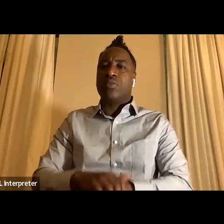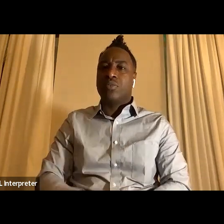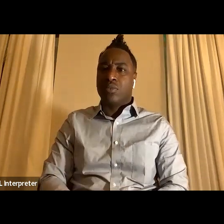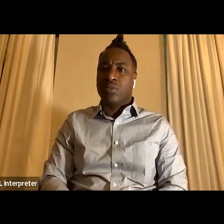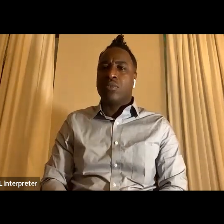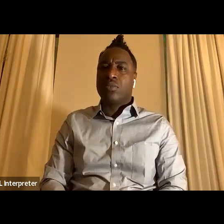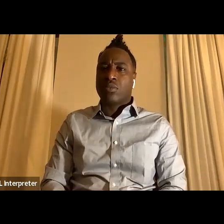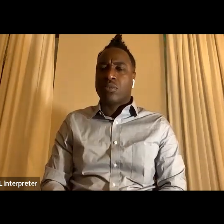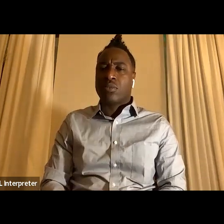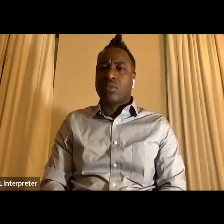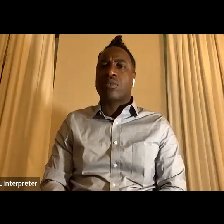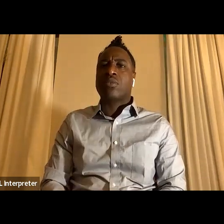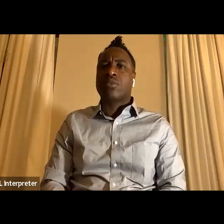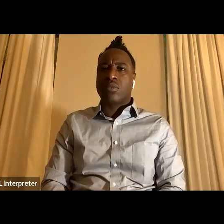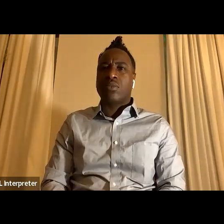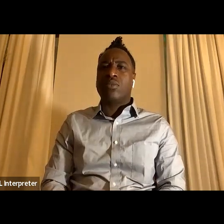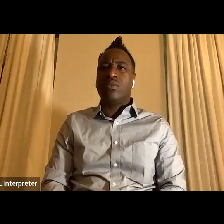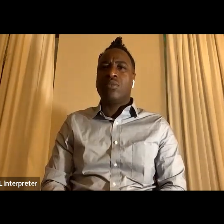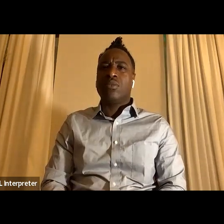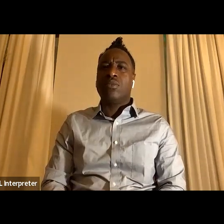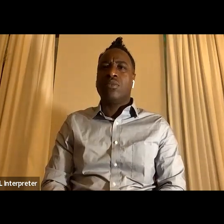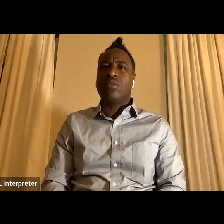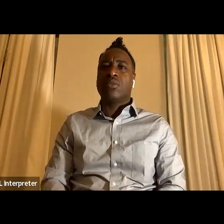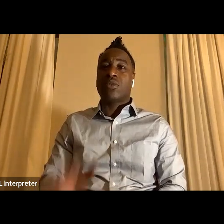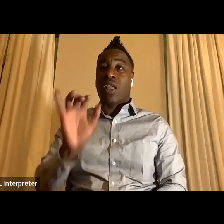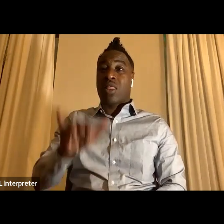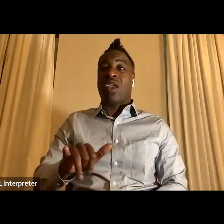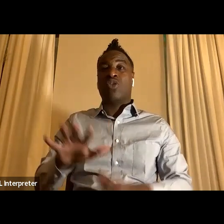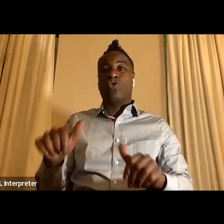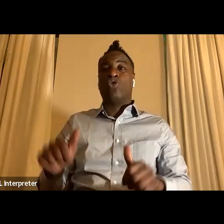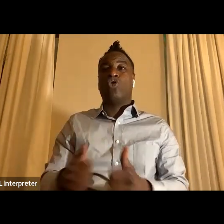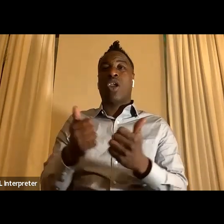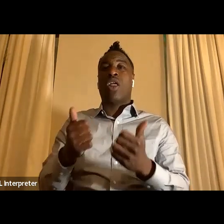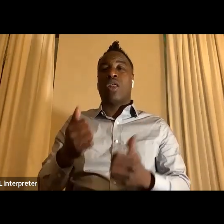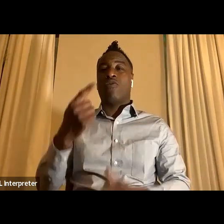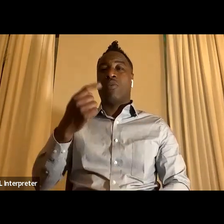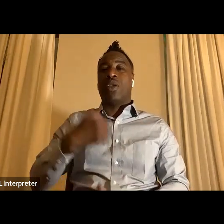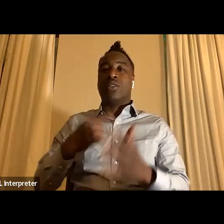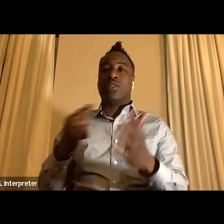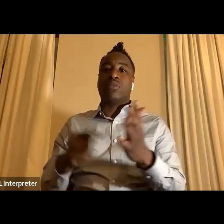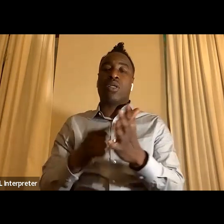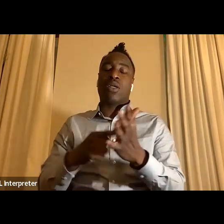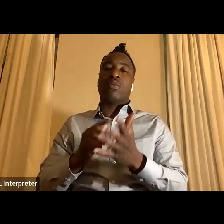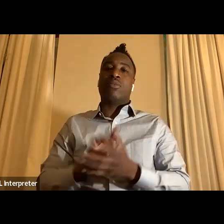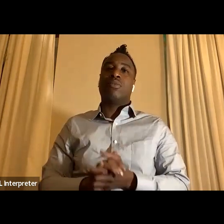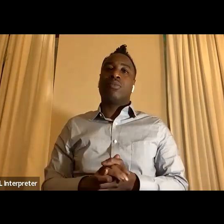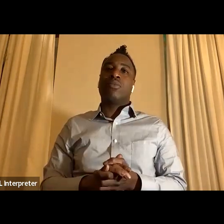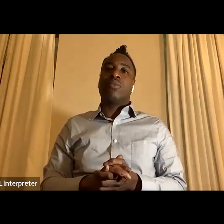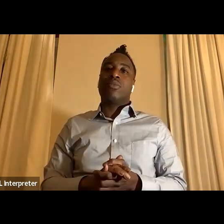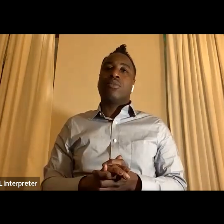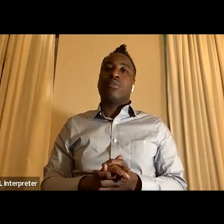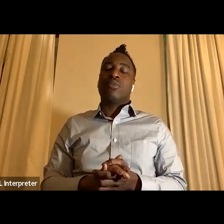you know, so that yeah, that's kind of a challenge for me sometimes where I wouldn't have like lots of stuff that mean a lot to me.